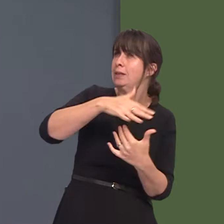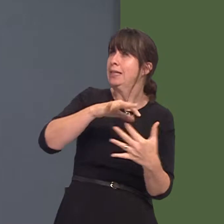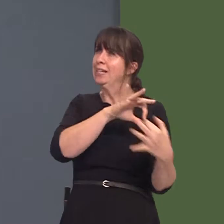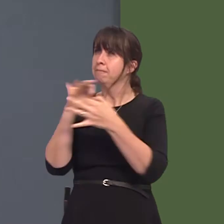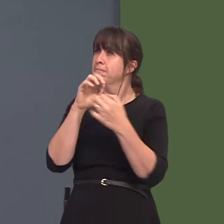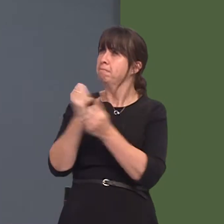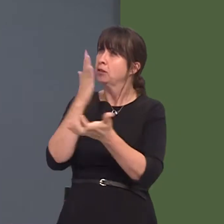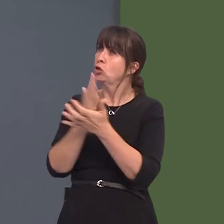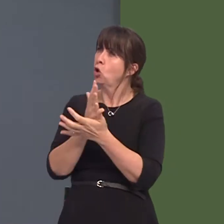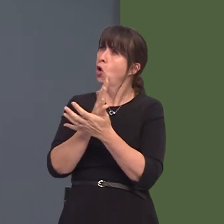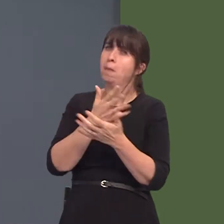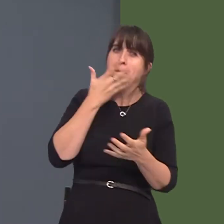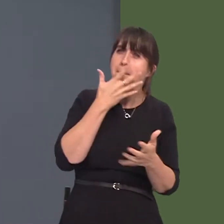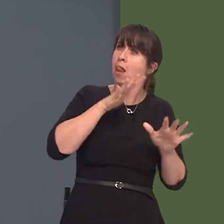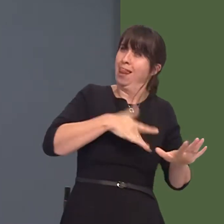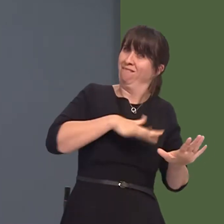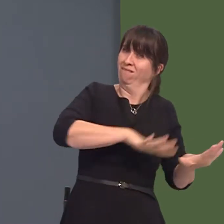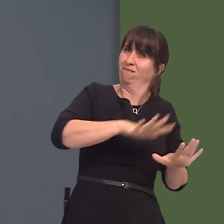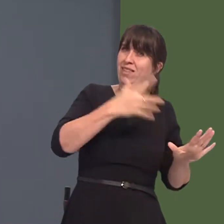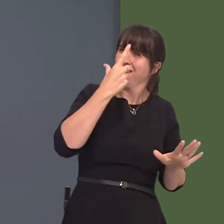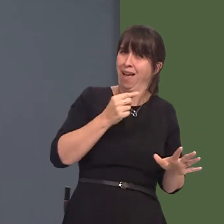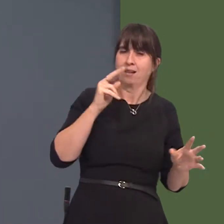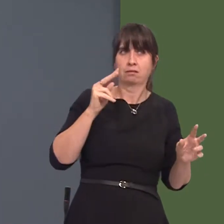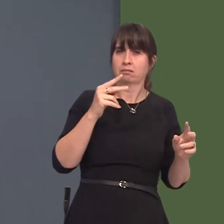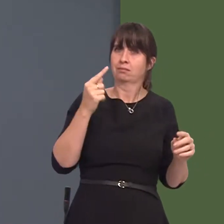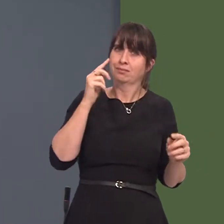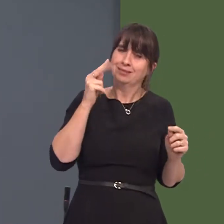to bring our heritage closer to the people and to make it accessible to everyone.